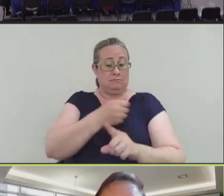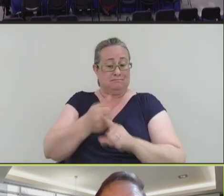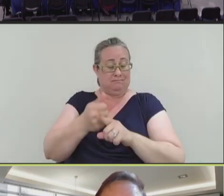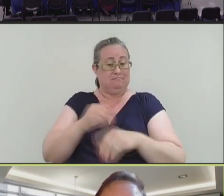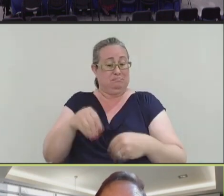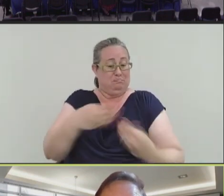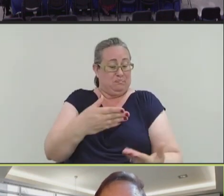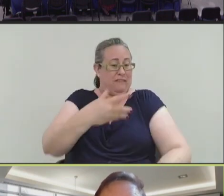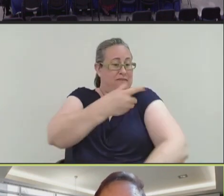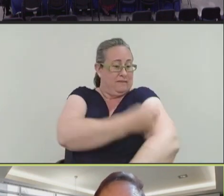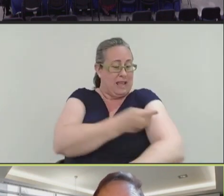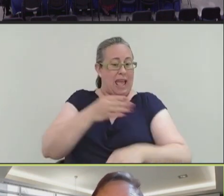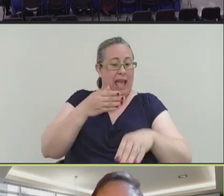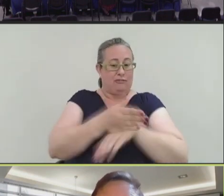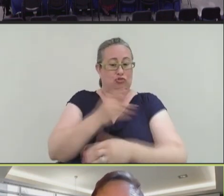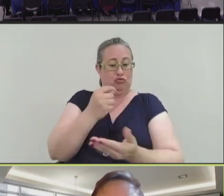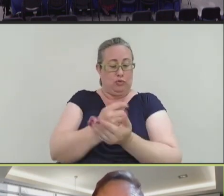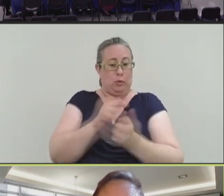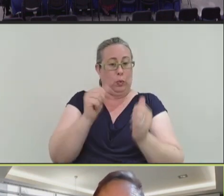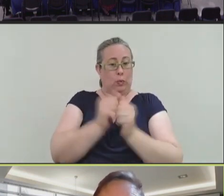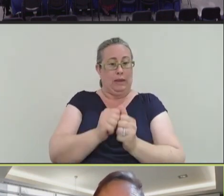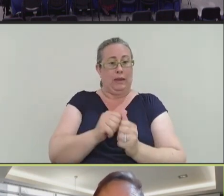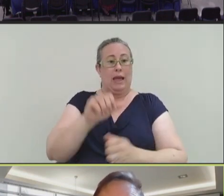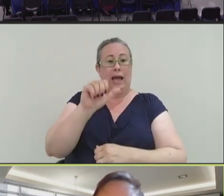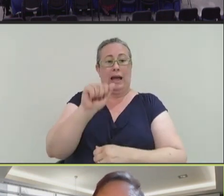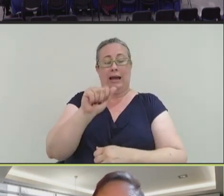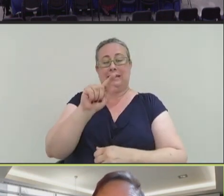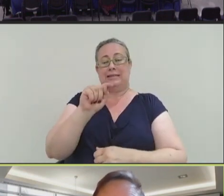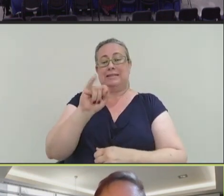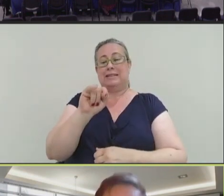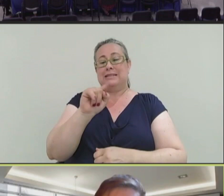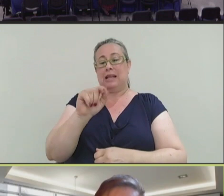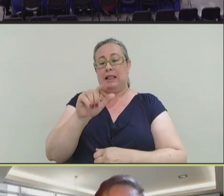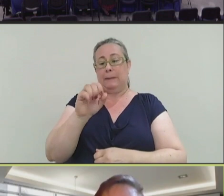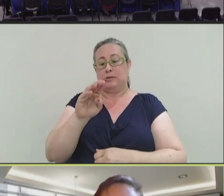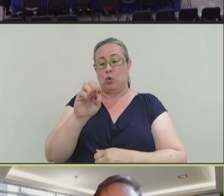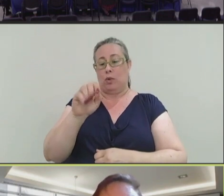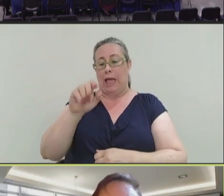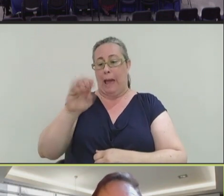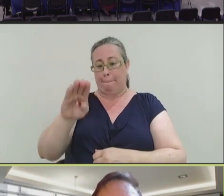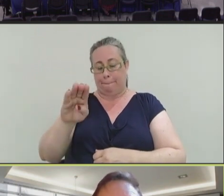after they were treated with Atezolizumab, which is an immune checkpoint inhibitor that helps